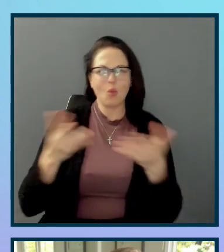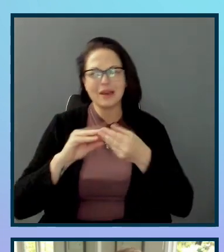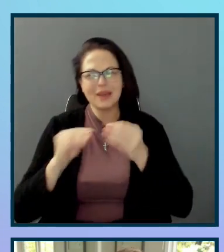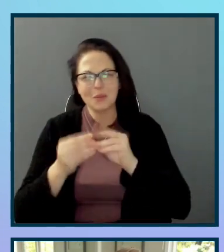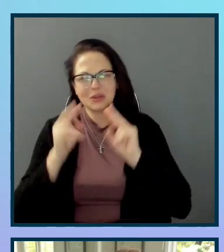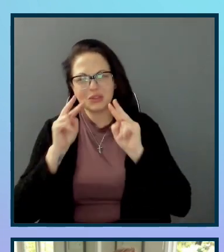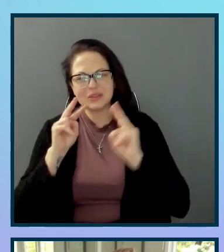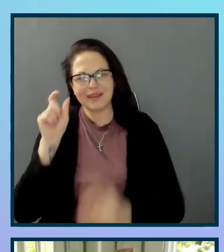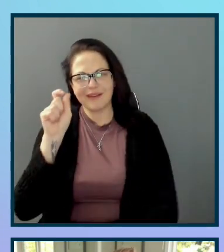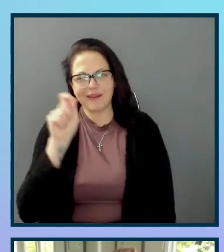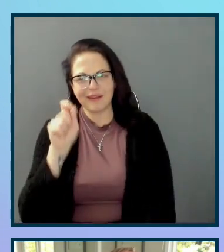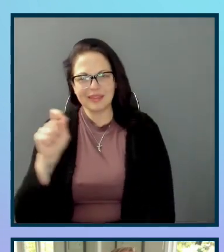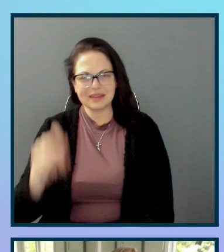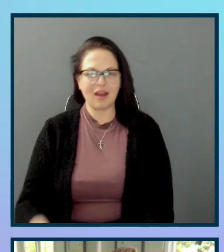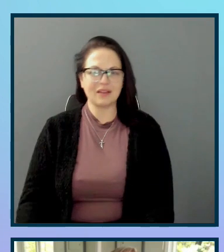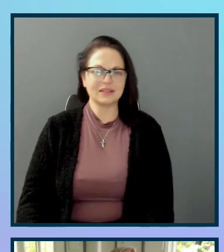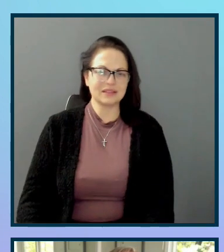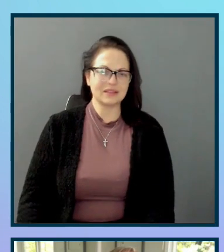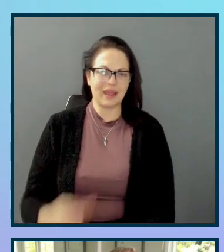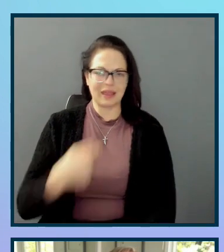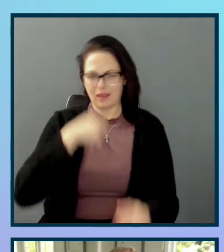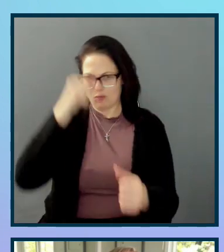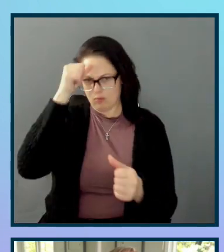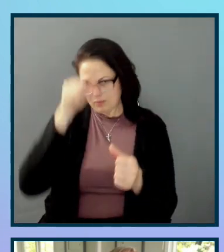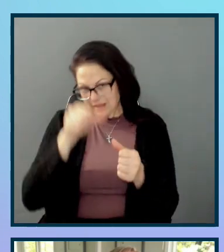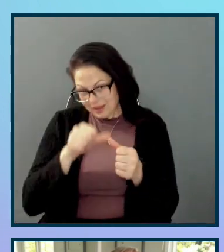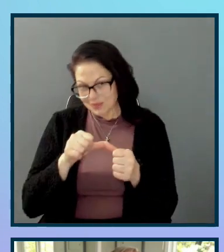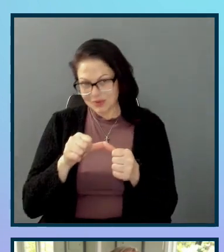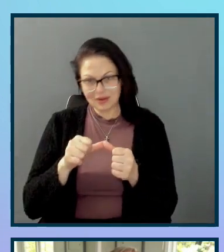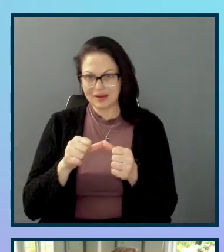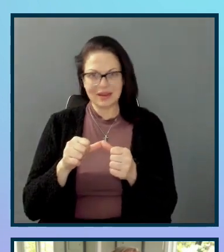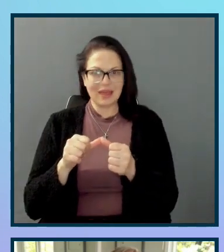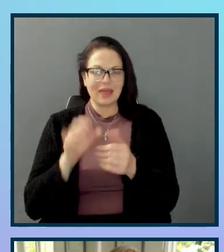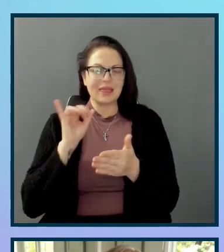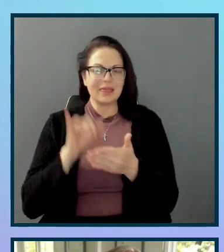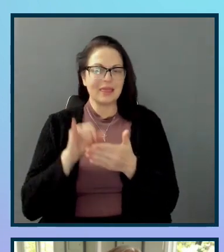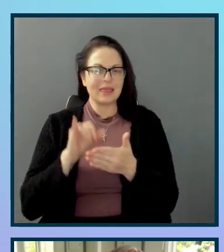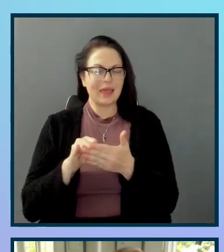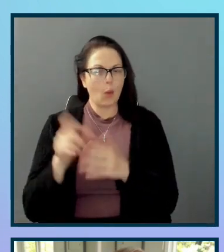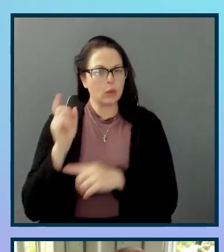And I remember it distinctly because it was the moment that I had a culmination